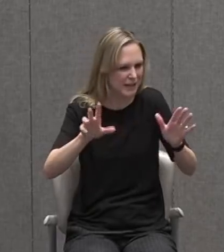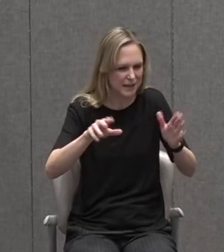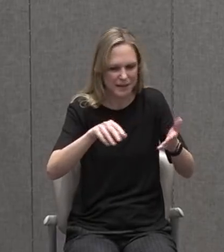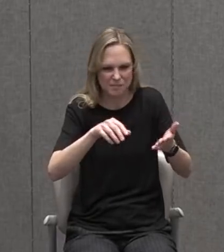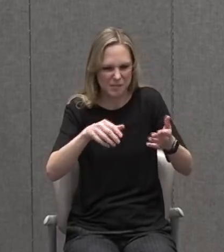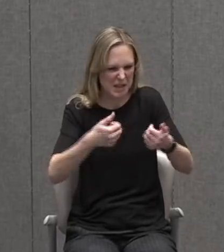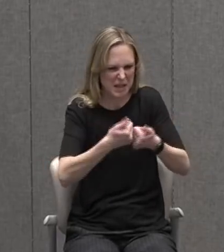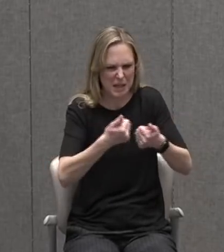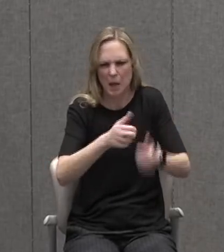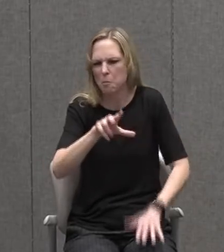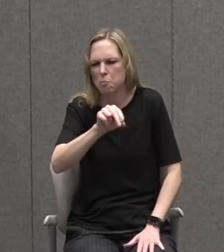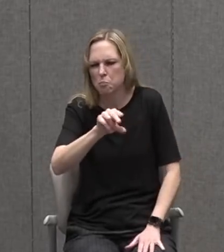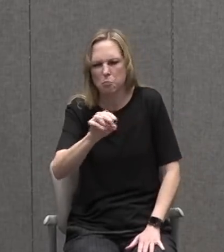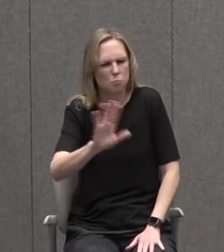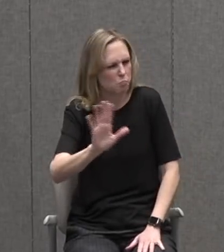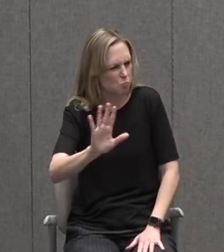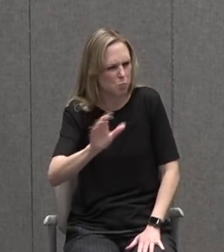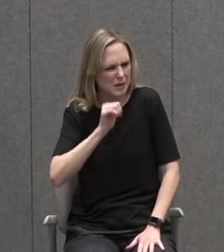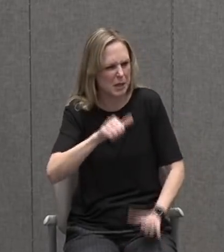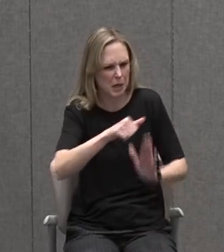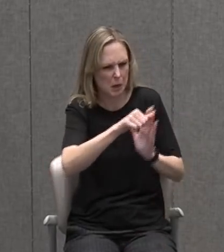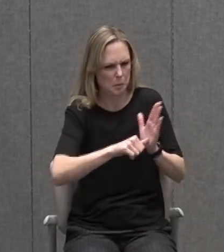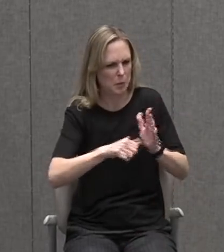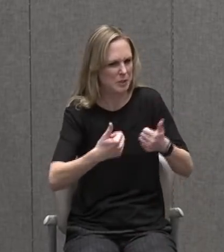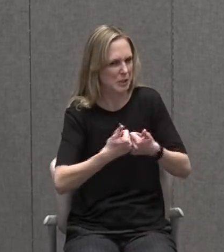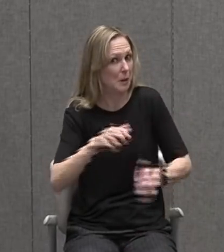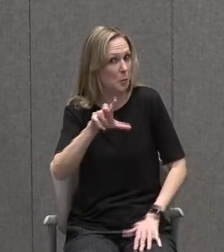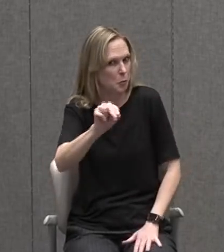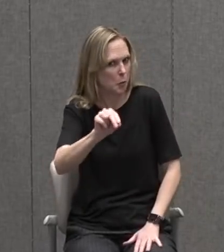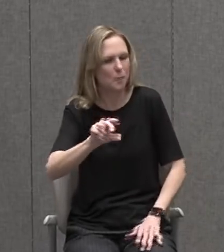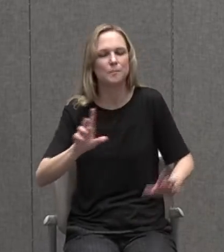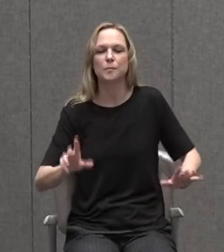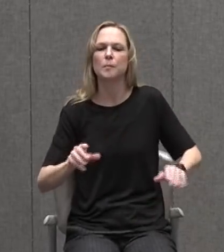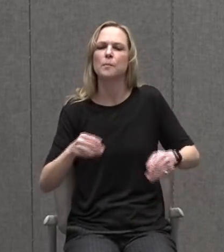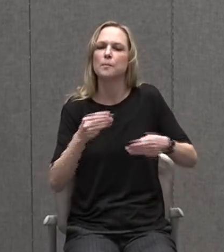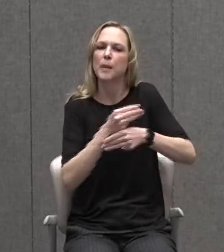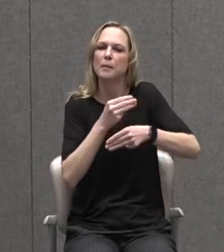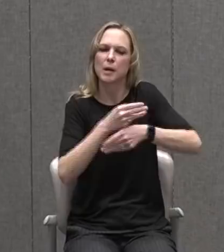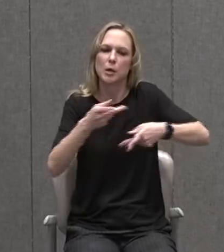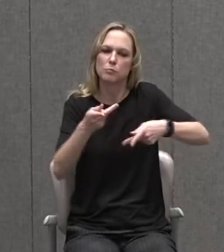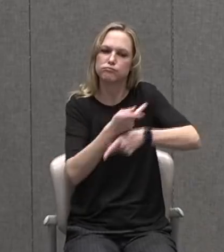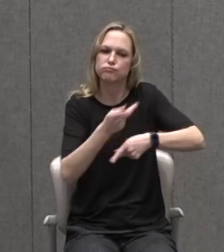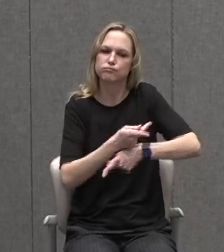every time you hit the sign, no, no, it's not operation the game. It's a mathematical operation, right?